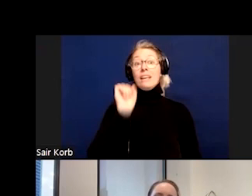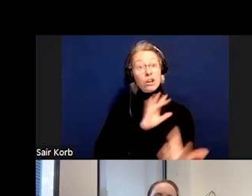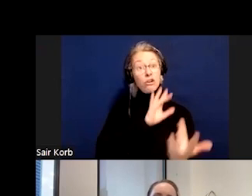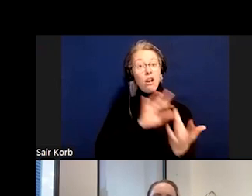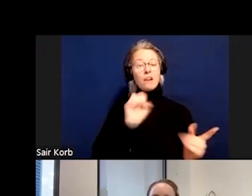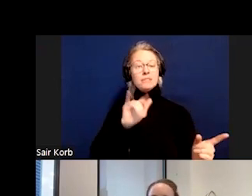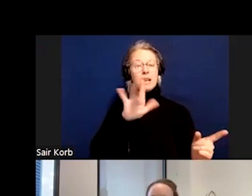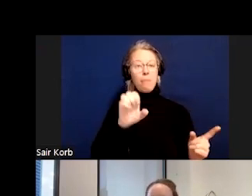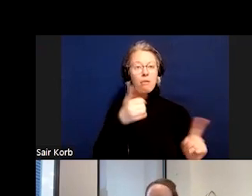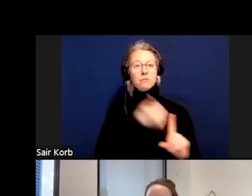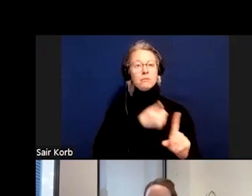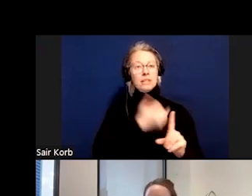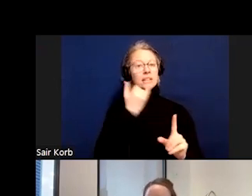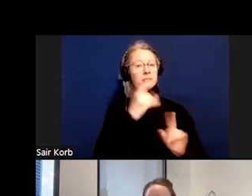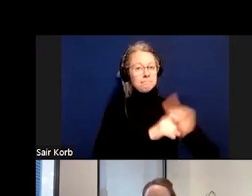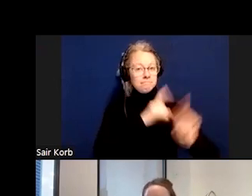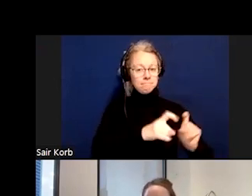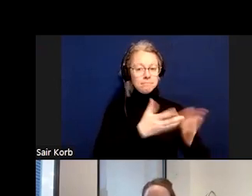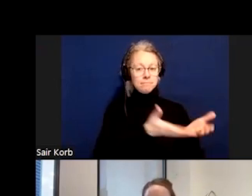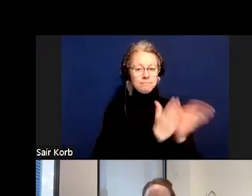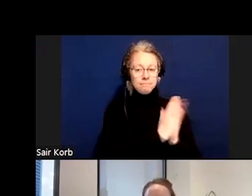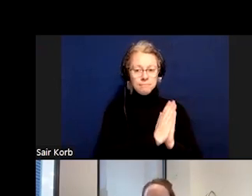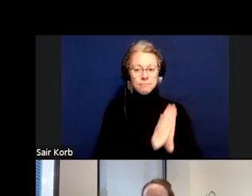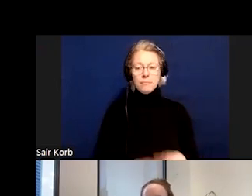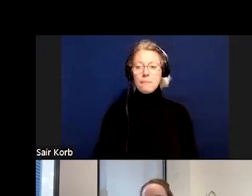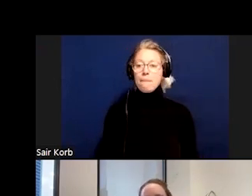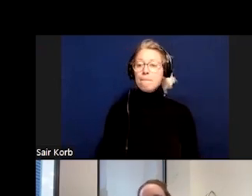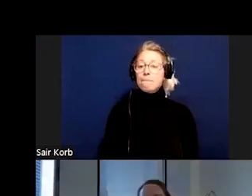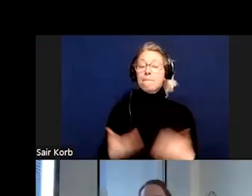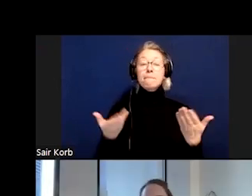The community investment team is directly responsible both for the design administration